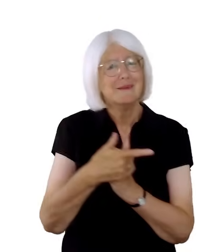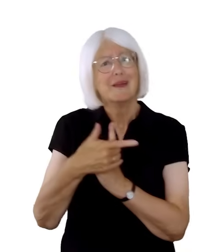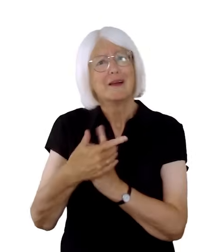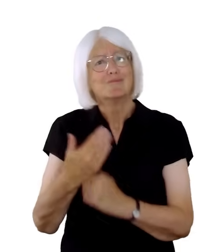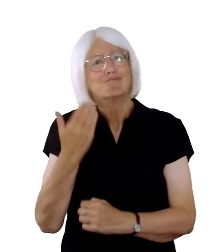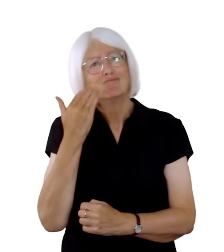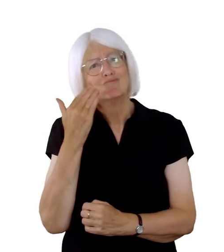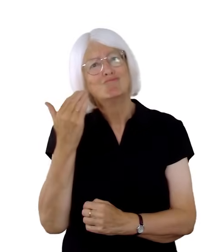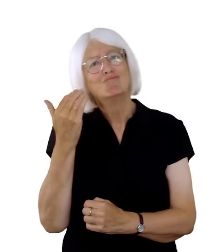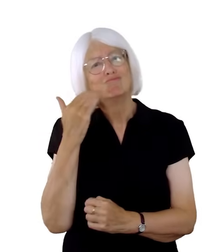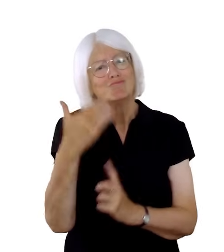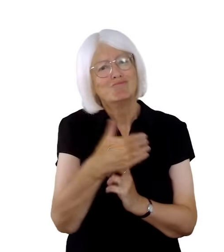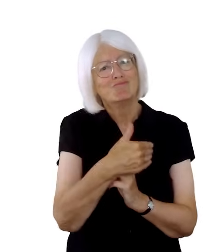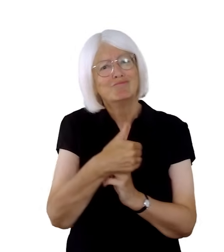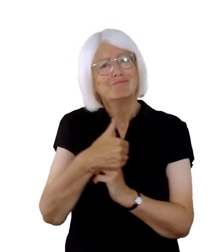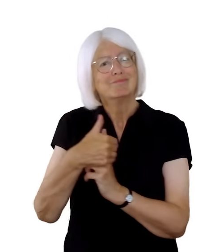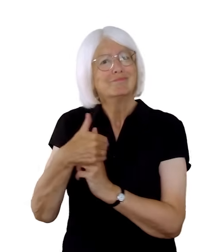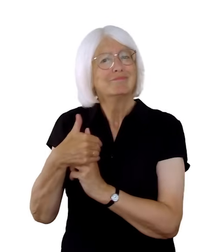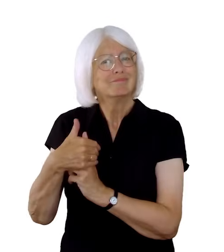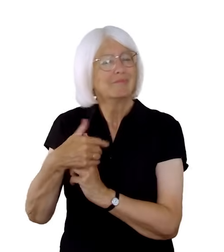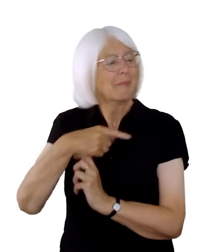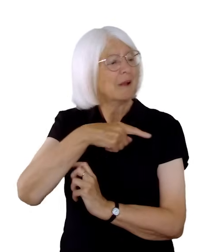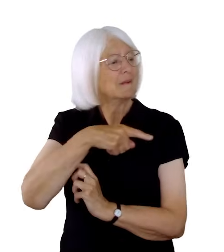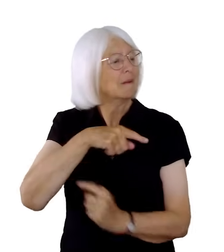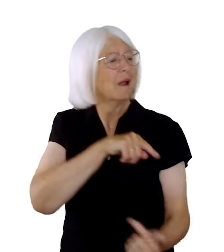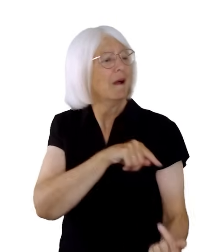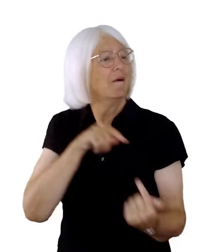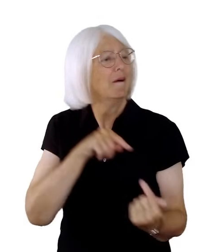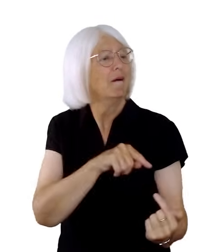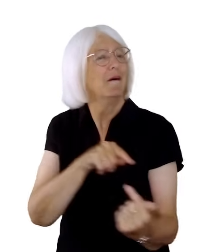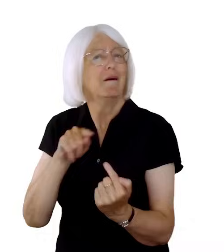In his hand he gently bears us